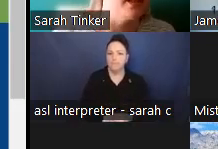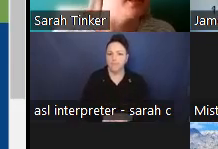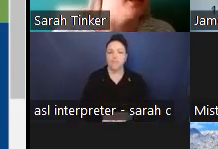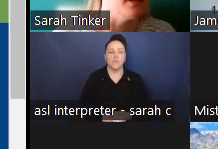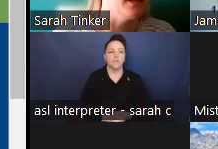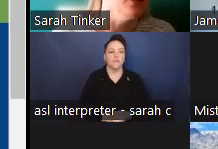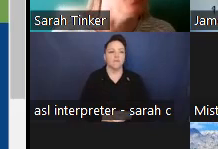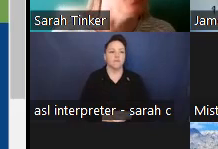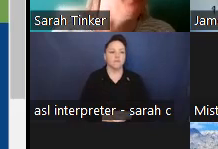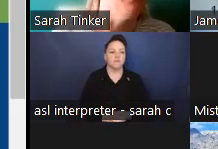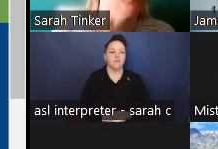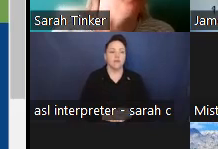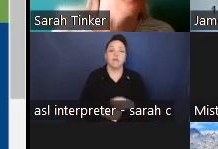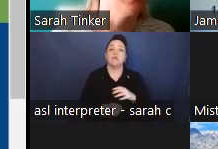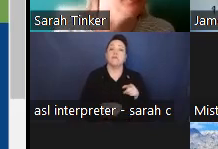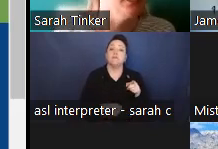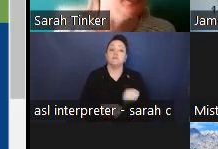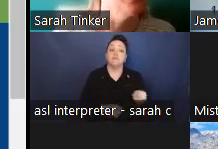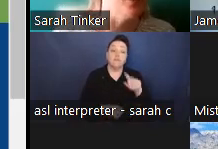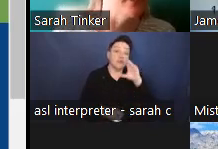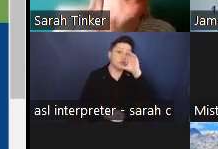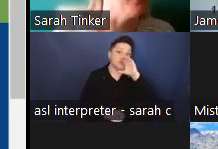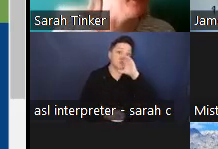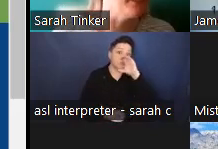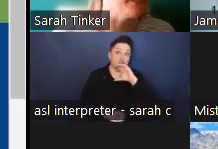think this is going to be really helpful for folks to quickly find what they need.